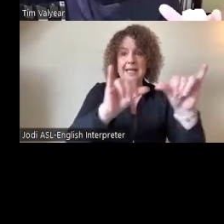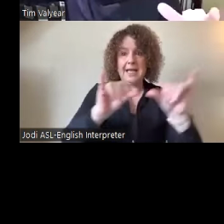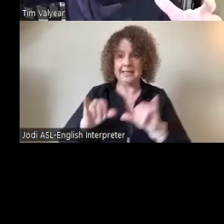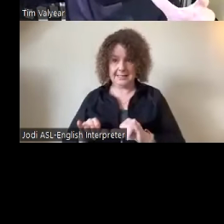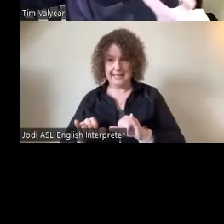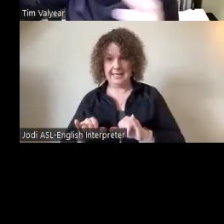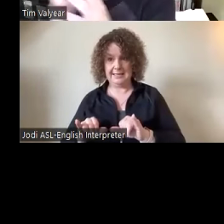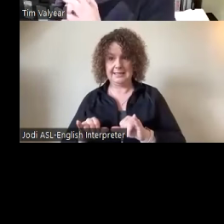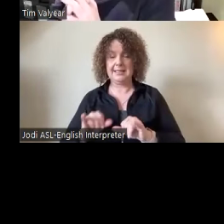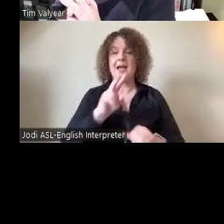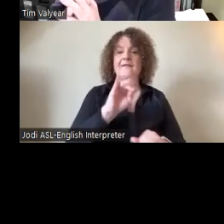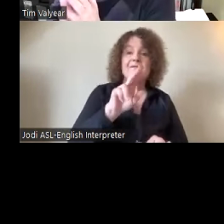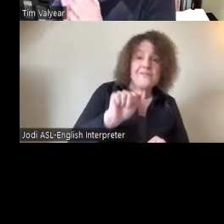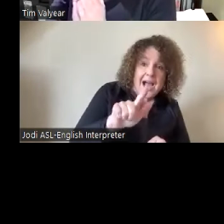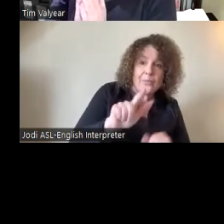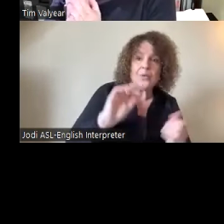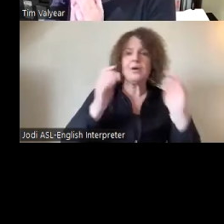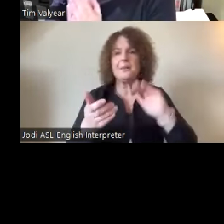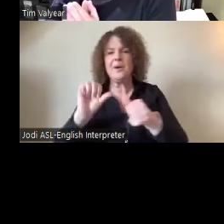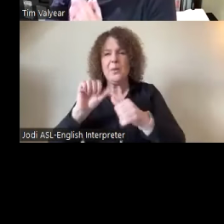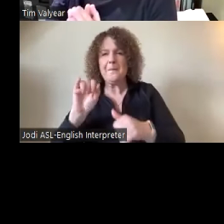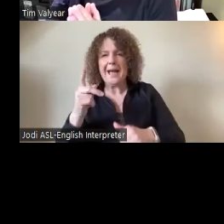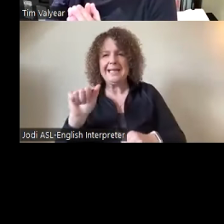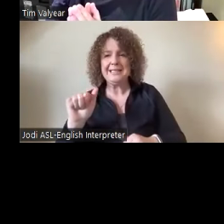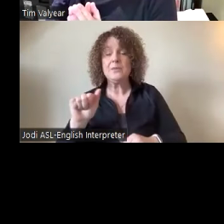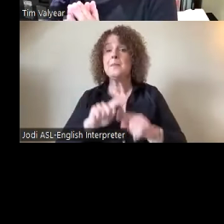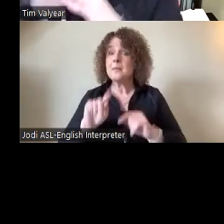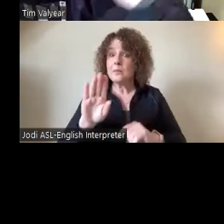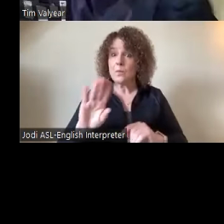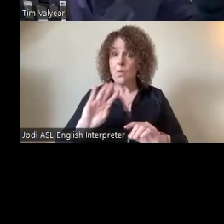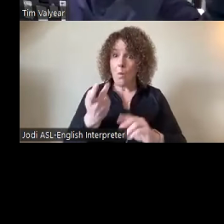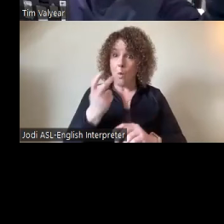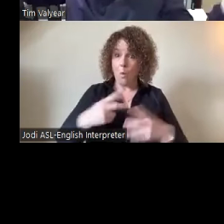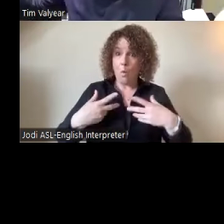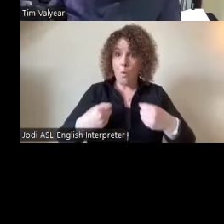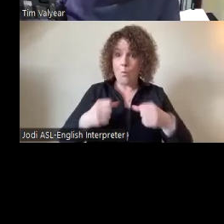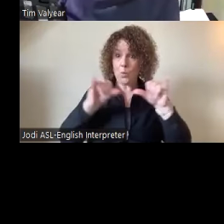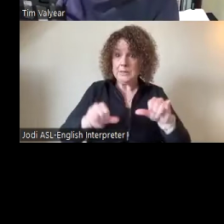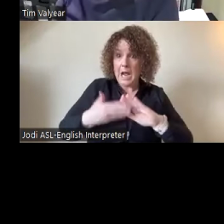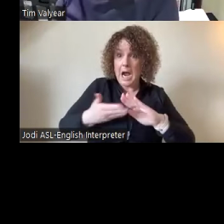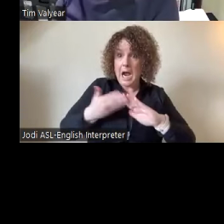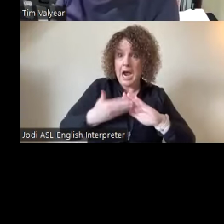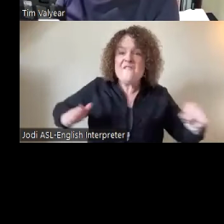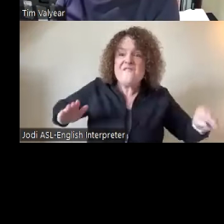of a bacteria. So already, we see a difference between